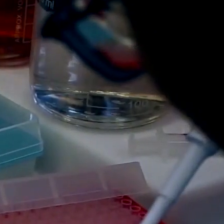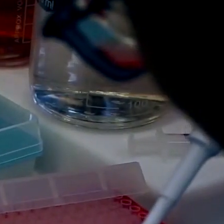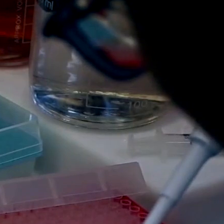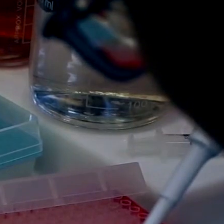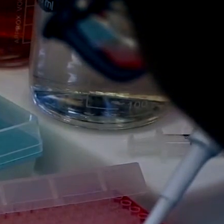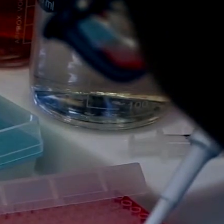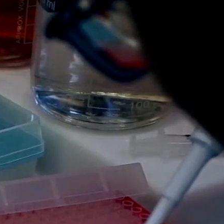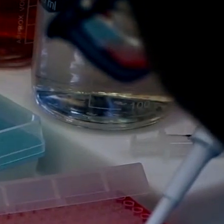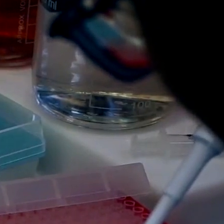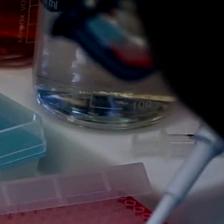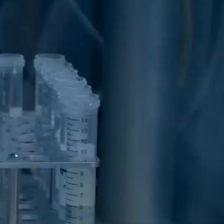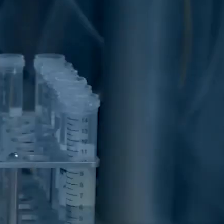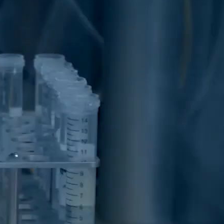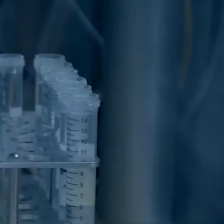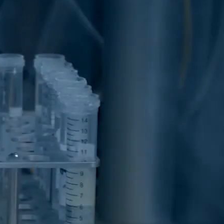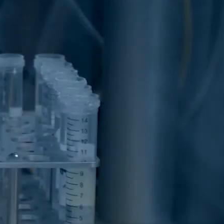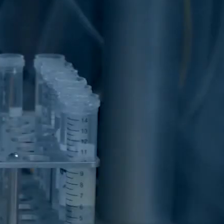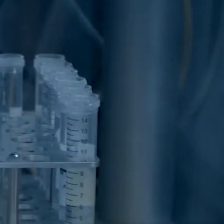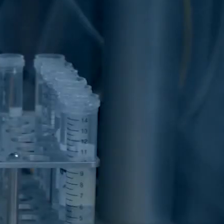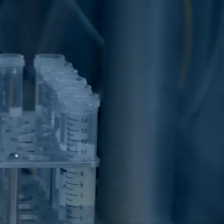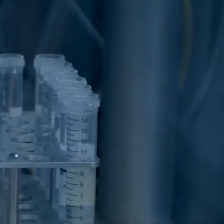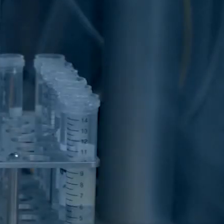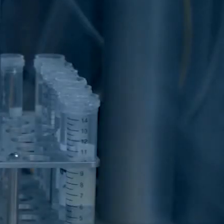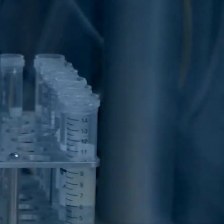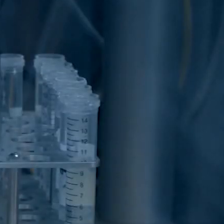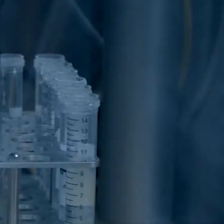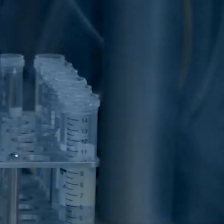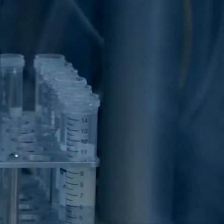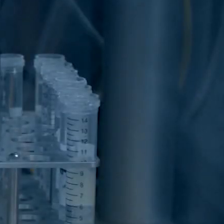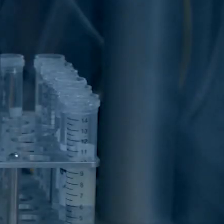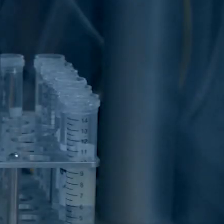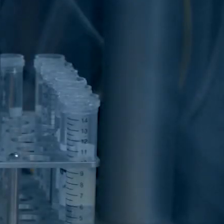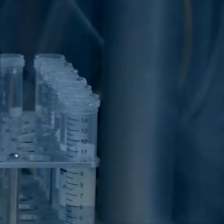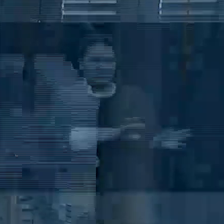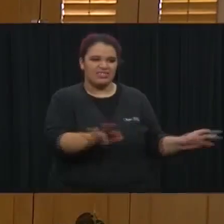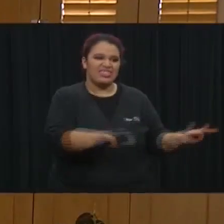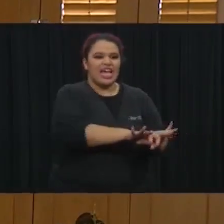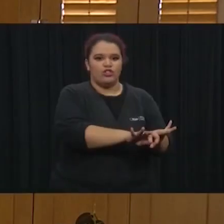TO TREAT RHEUMATOID ARTHRITIS AND LUPUS AND SUDDENLY, THOSE PATIENTS ARE STRUGGLING TO GET THEIR MEDICINE.